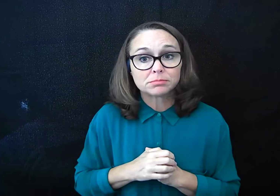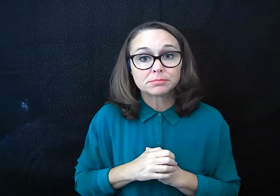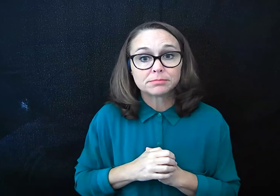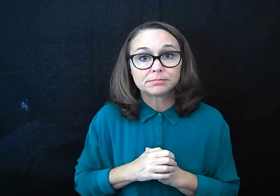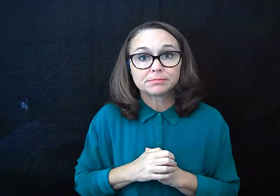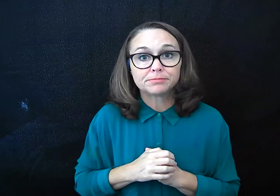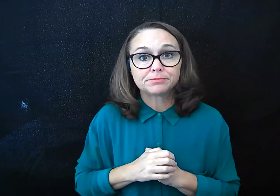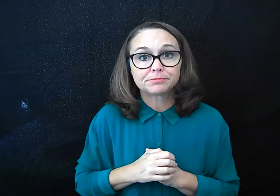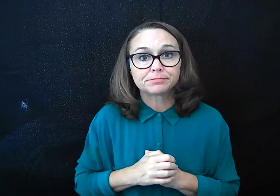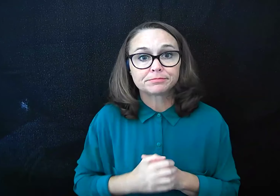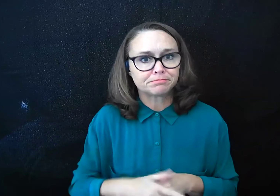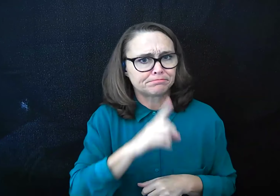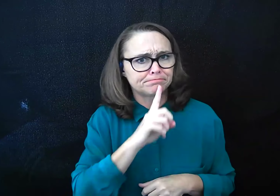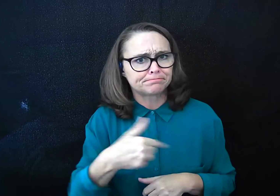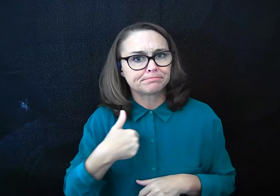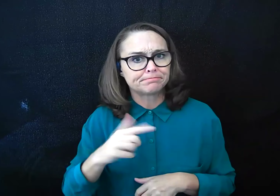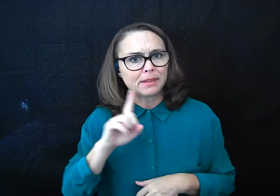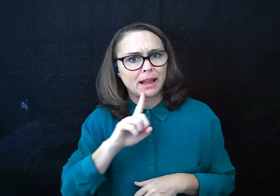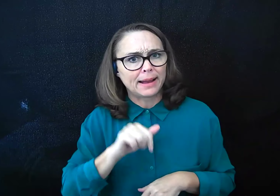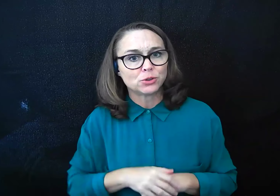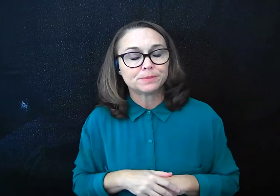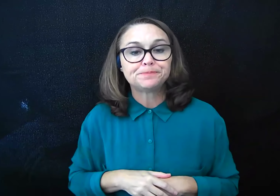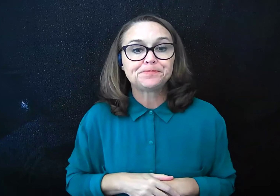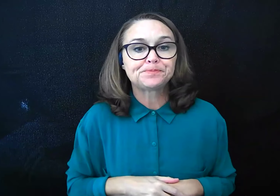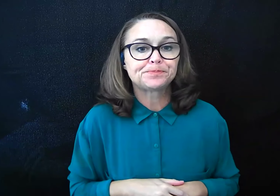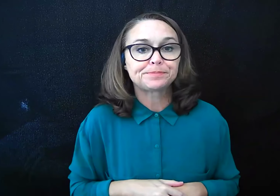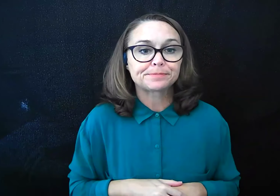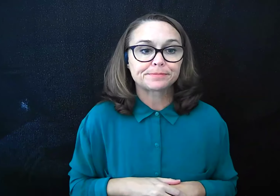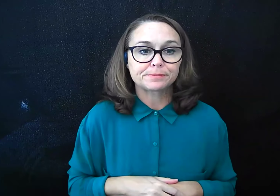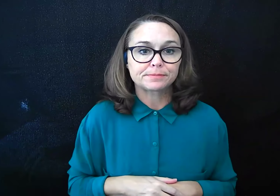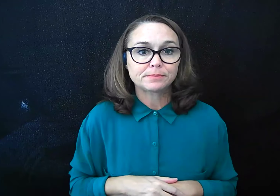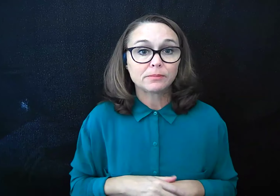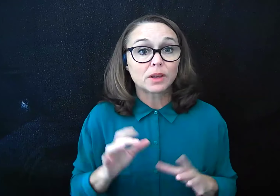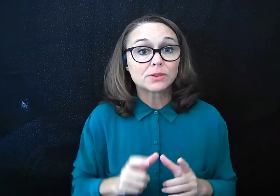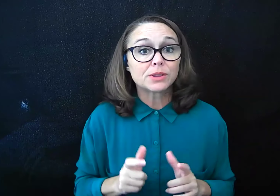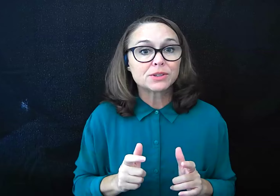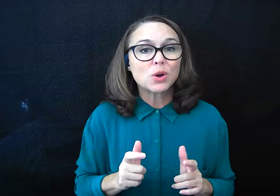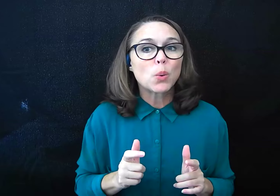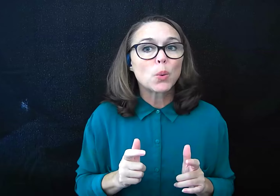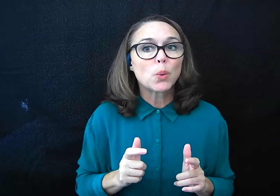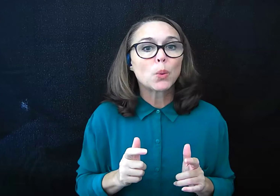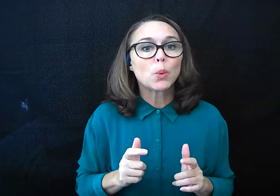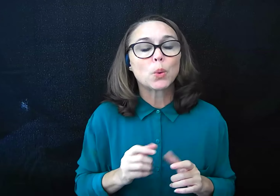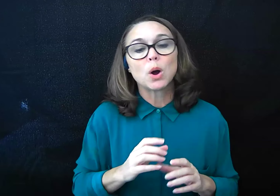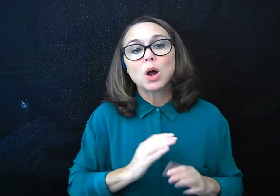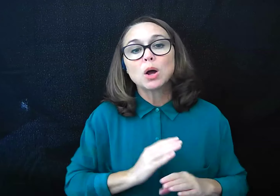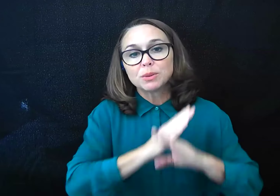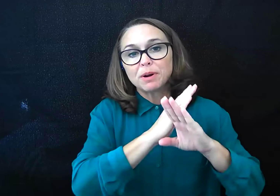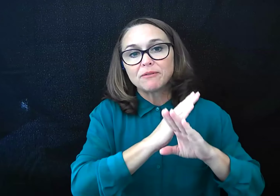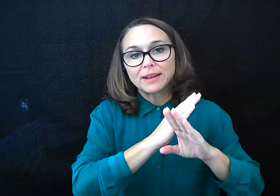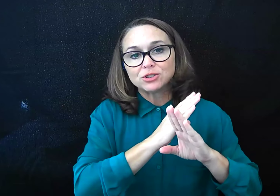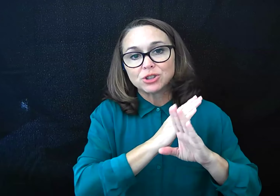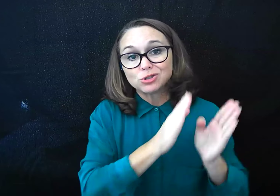Lindsey Sagasta- MDPH: Yeah, I can go ahead. I think there's a big connection with a lot of the prevention strategies and approaches to things that might already be